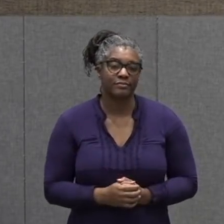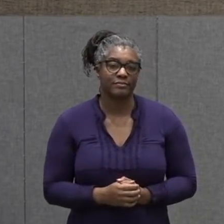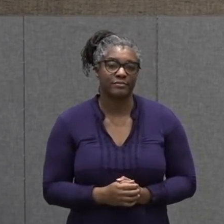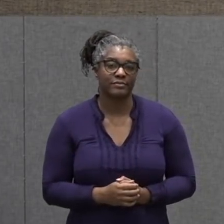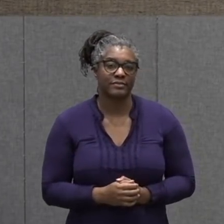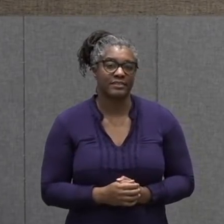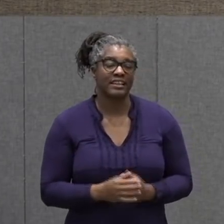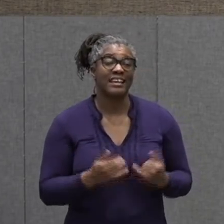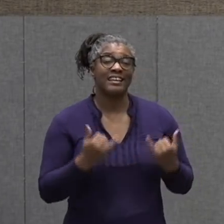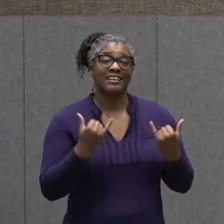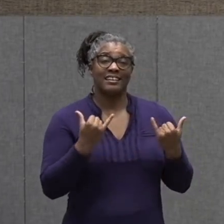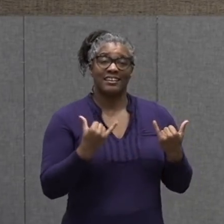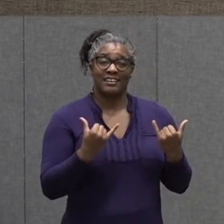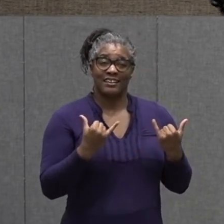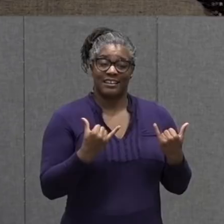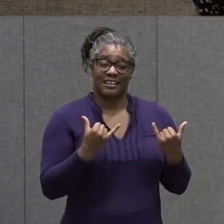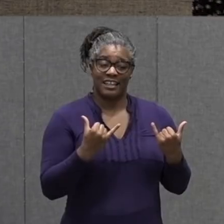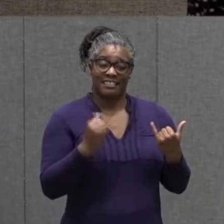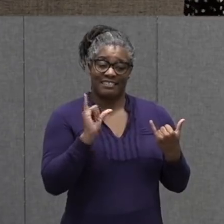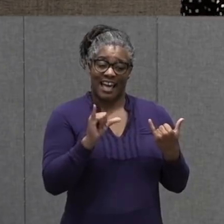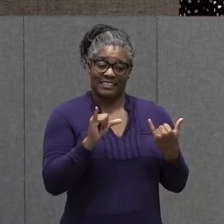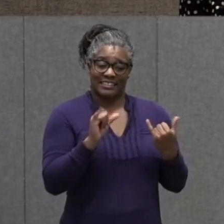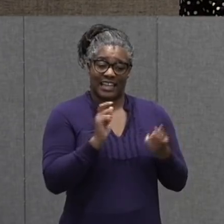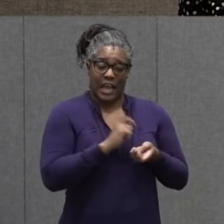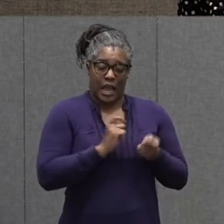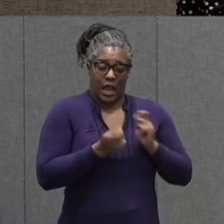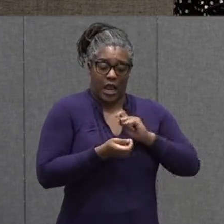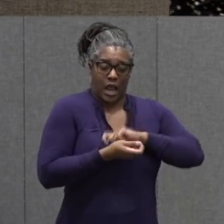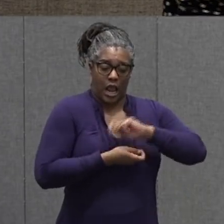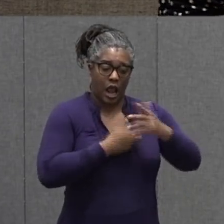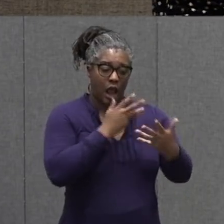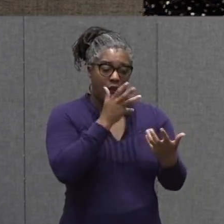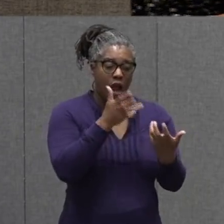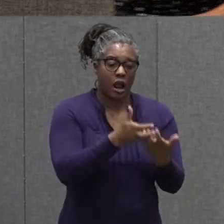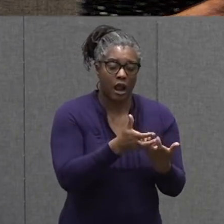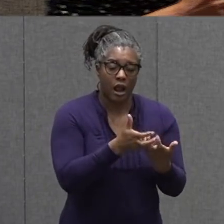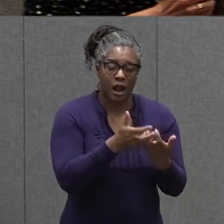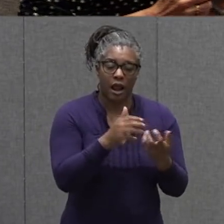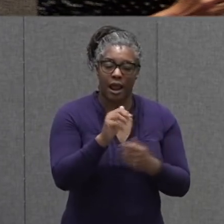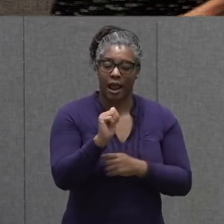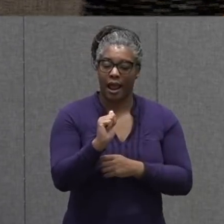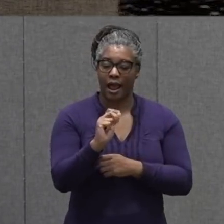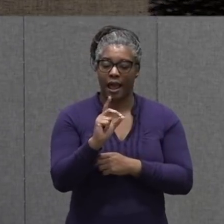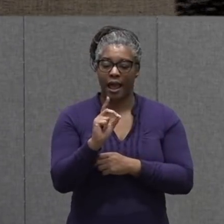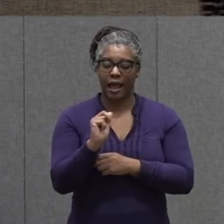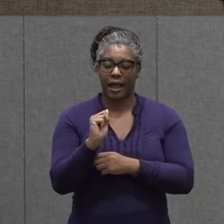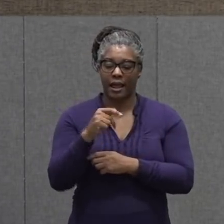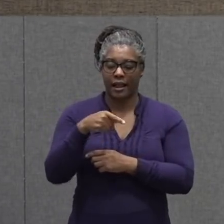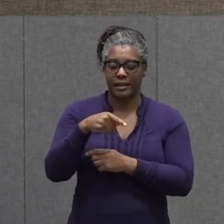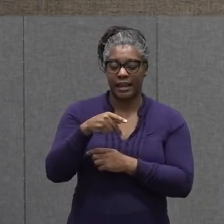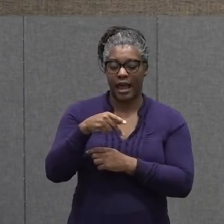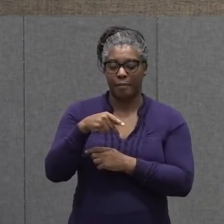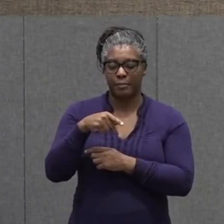Adapted to their environment so that they can grow and thrive.